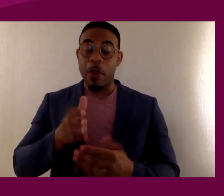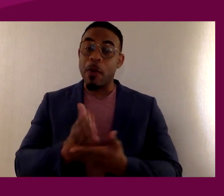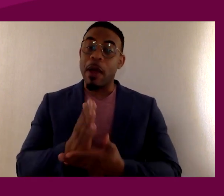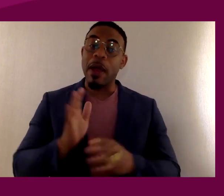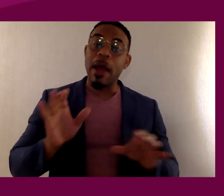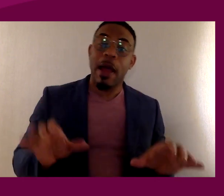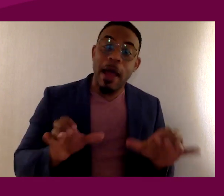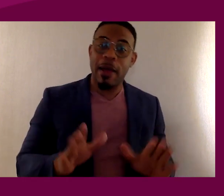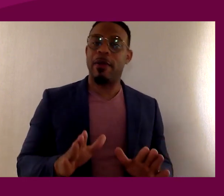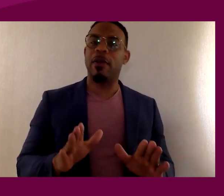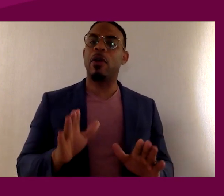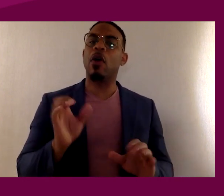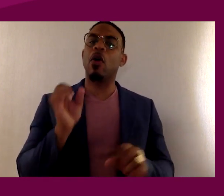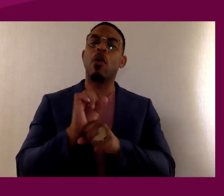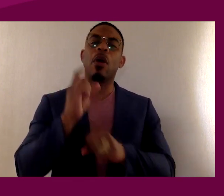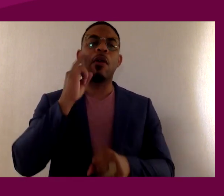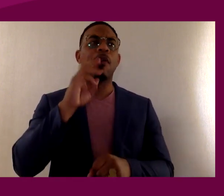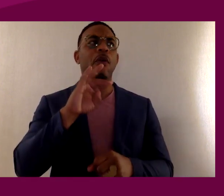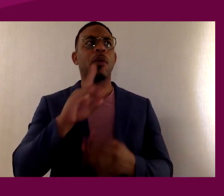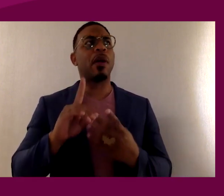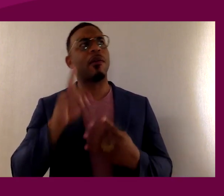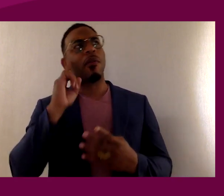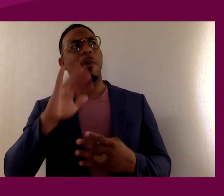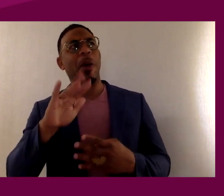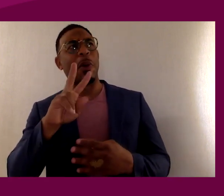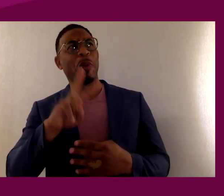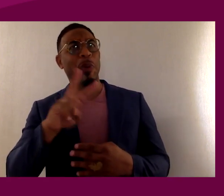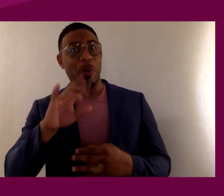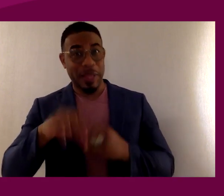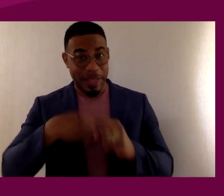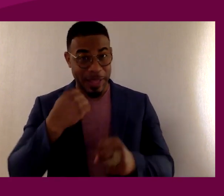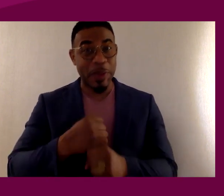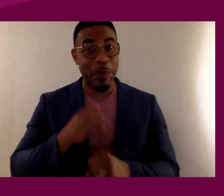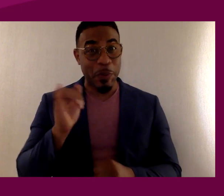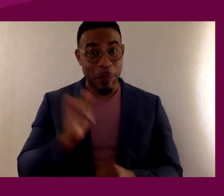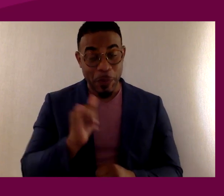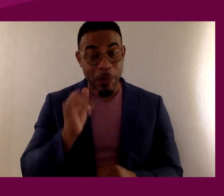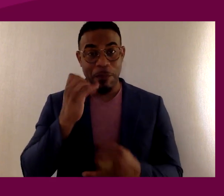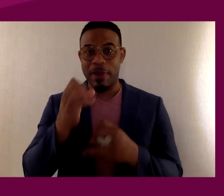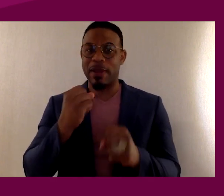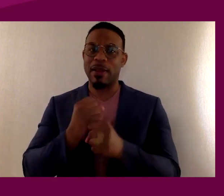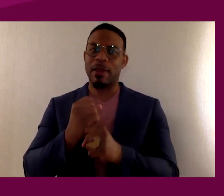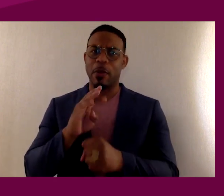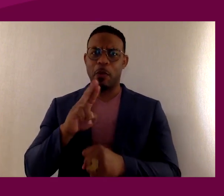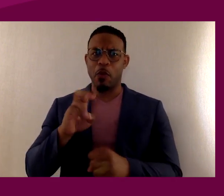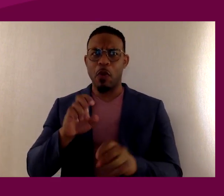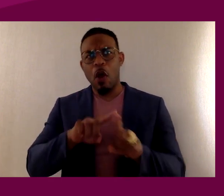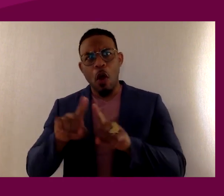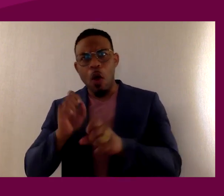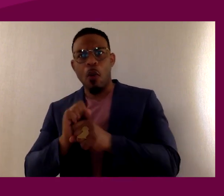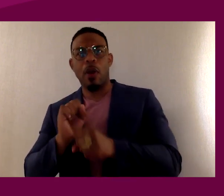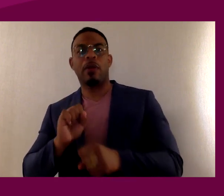an international disability rights activist who worked for WID for 22 years. And for many years